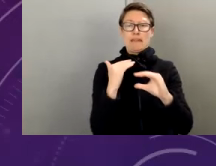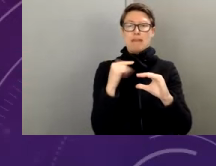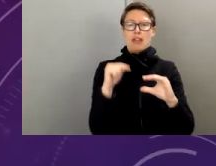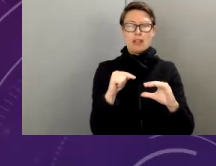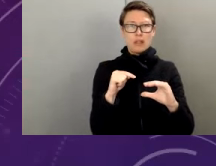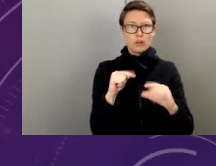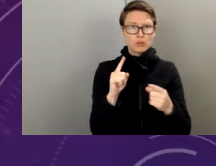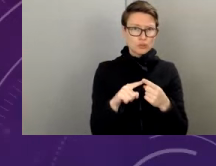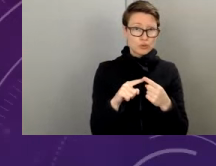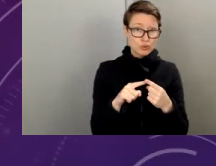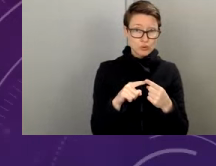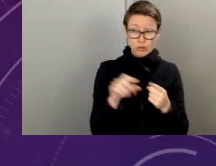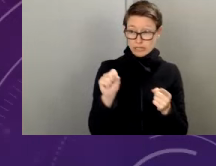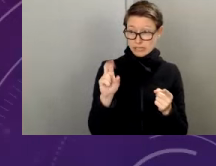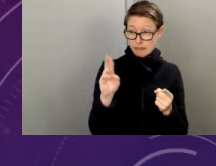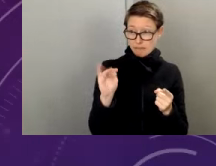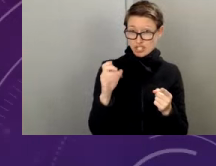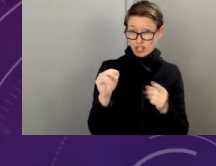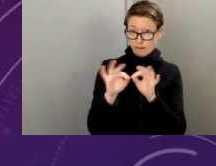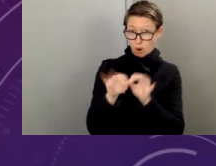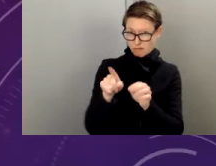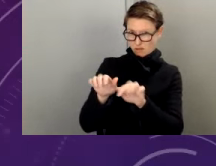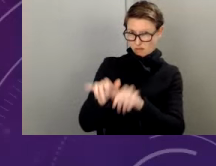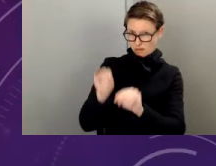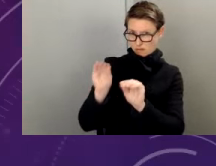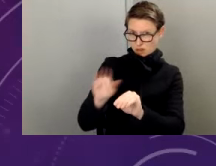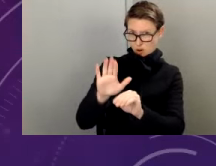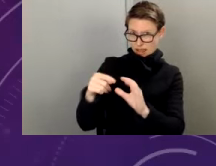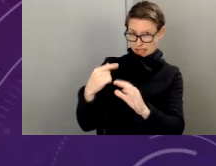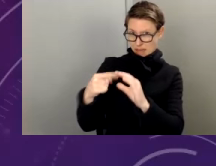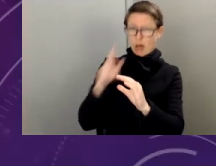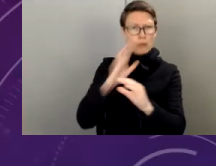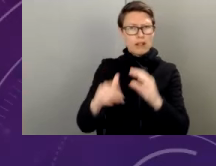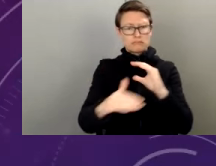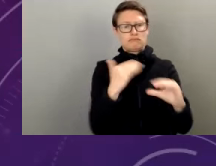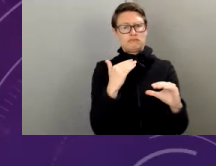It'll let you know that we've received it and that we're going to contact you after we review it.